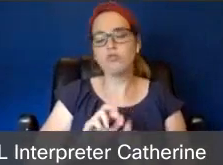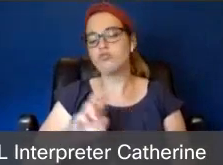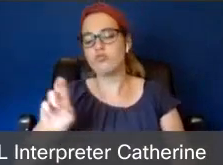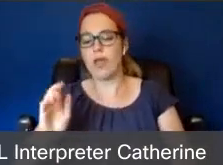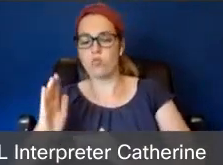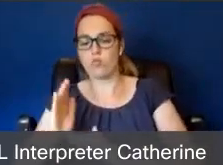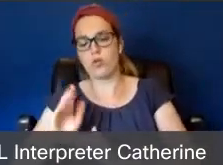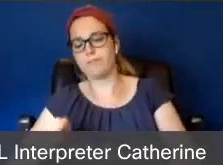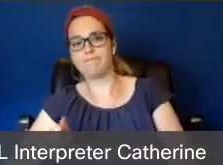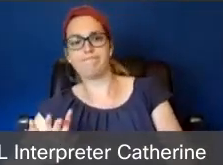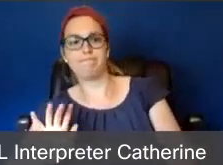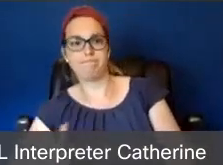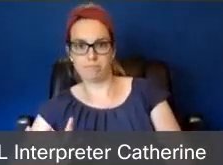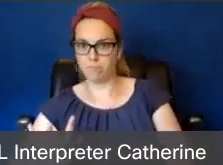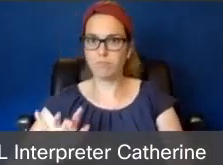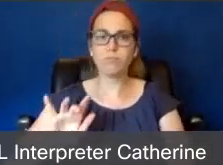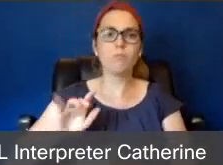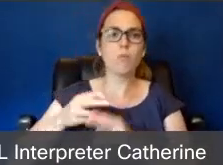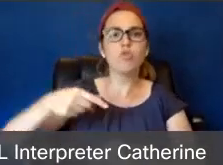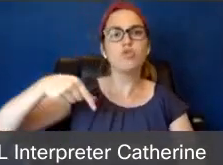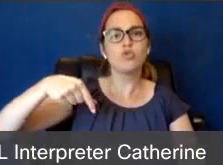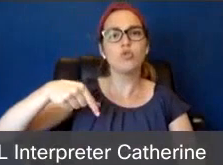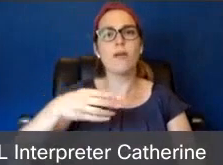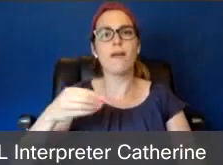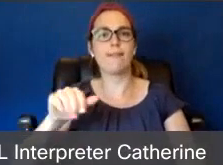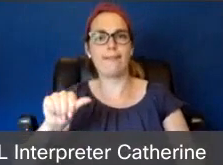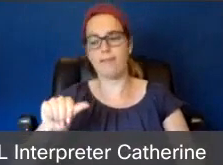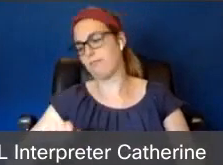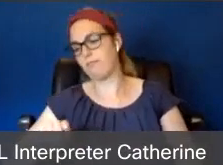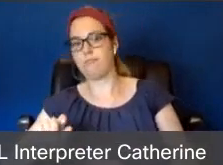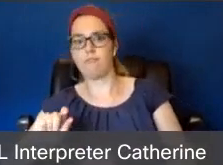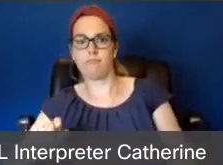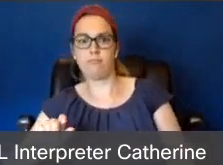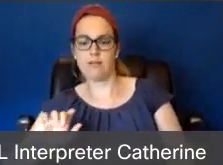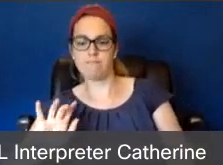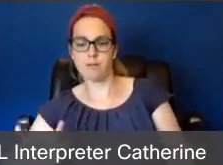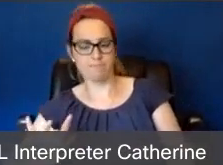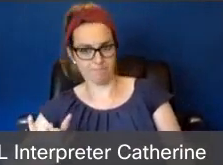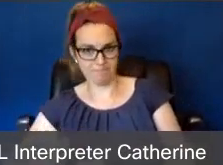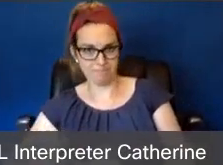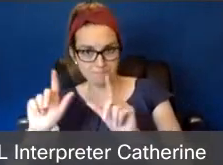We will address as many of your questions to the presenters as time permits during the webinar and we will follow up